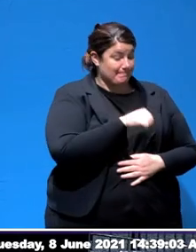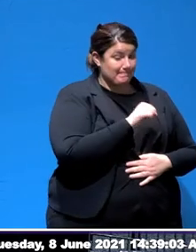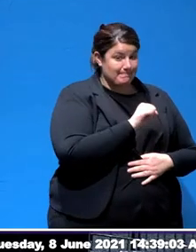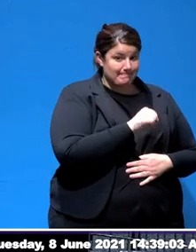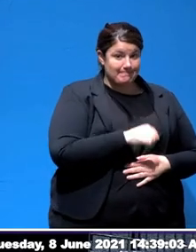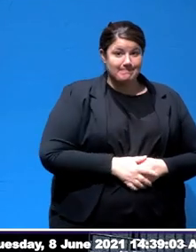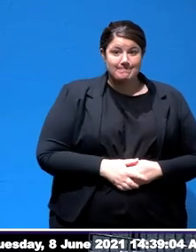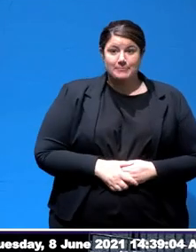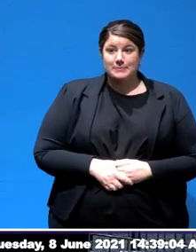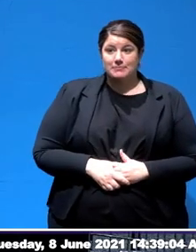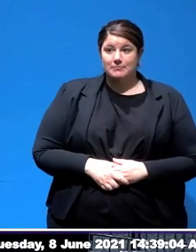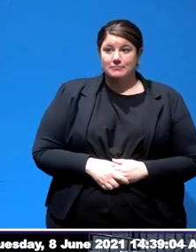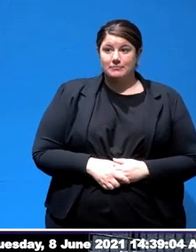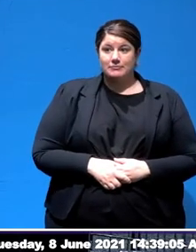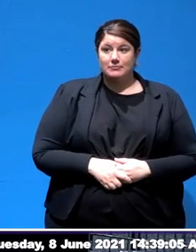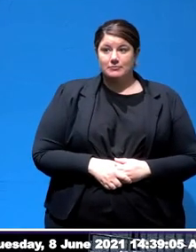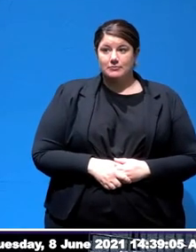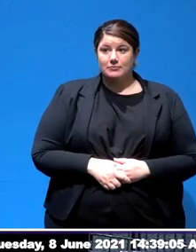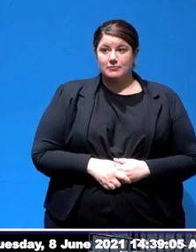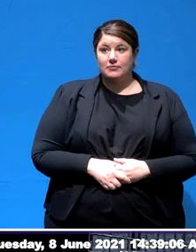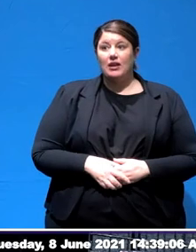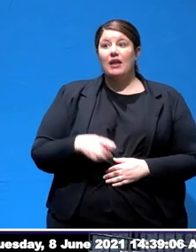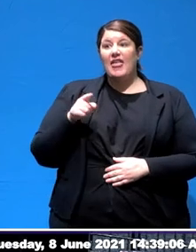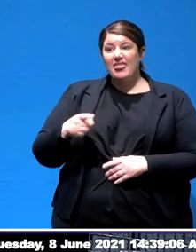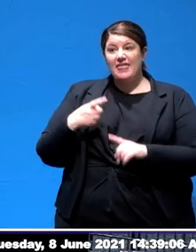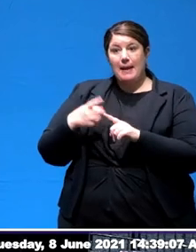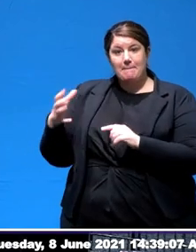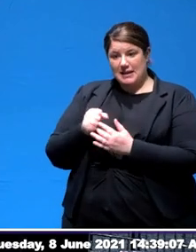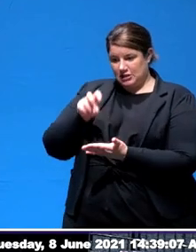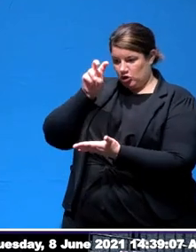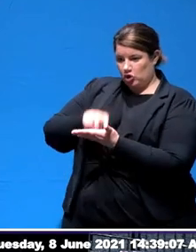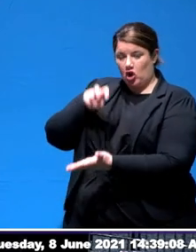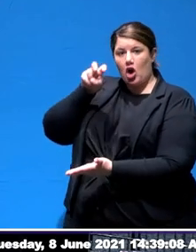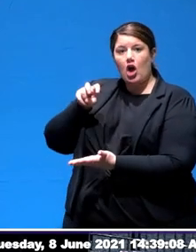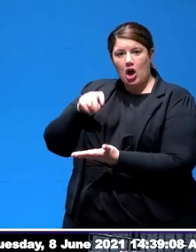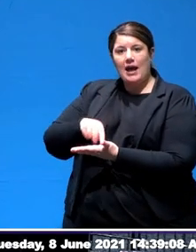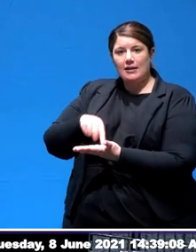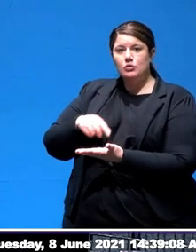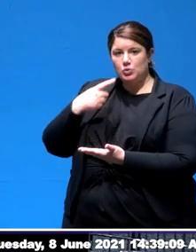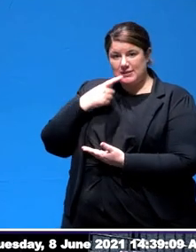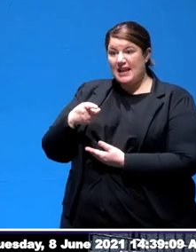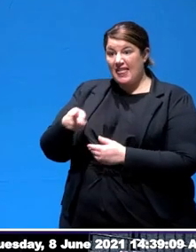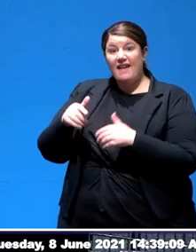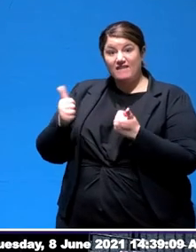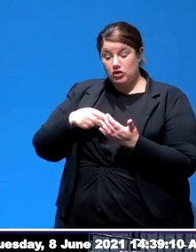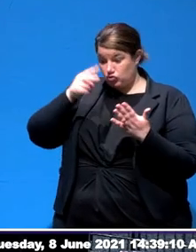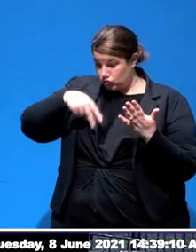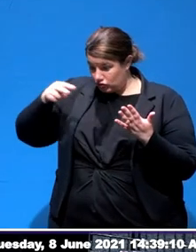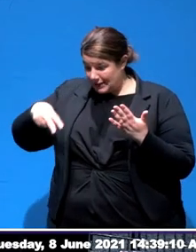COMMISSIONER McEWIN: Then they had to sign a declaration saying they had read the guideline and completed the training? Yes.